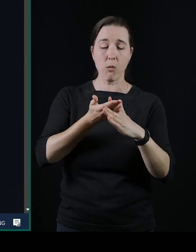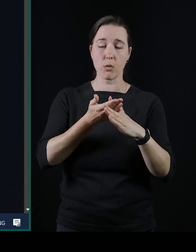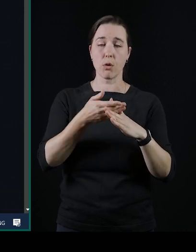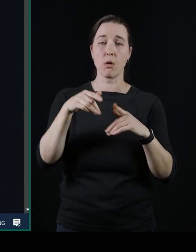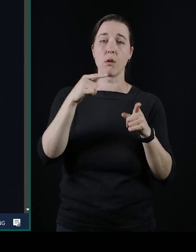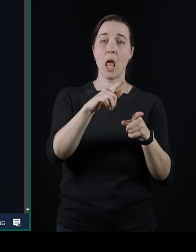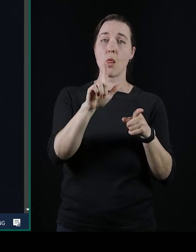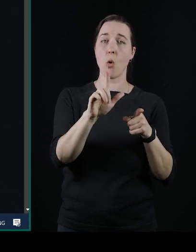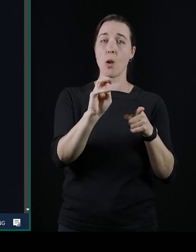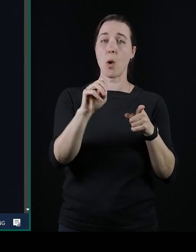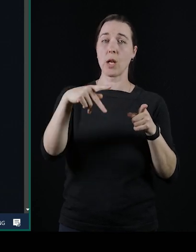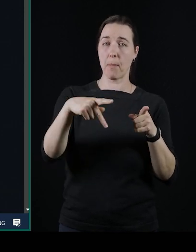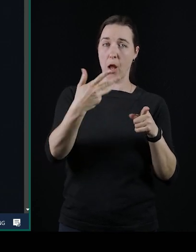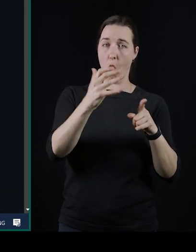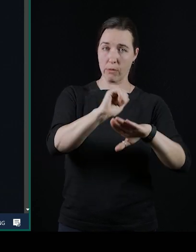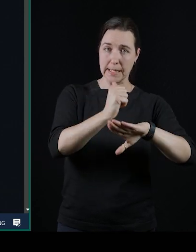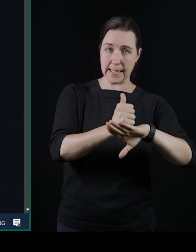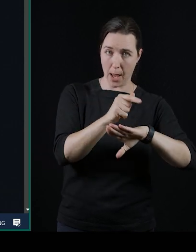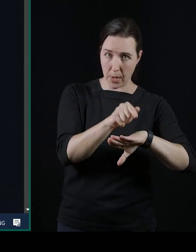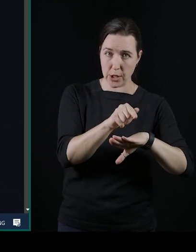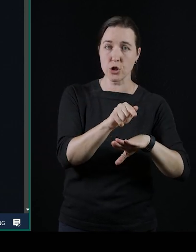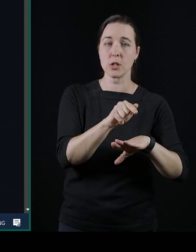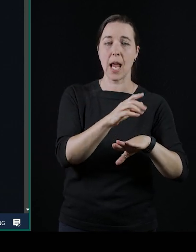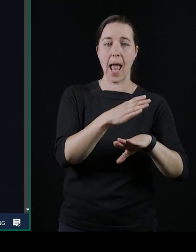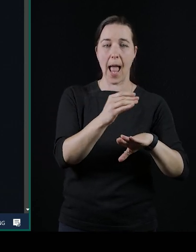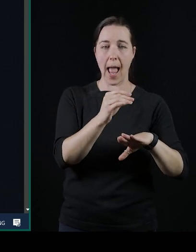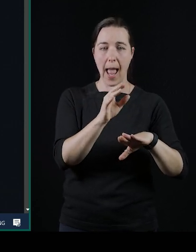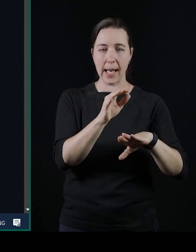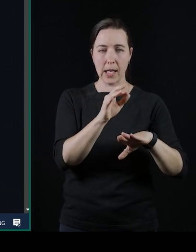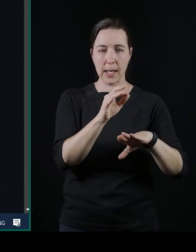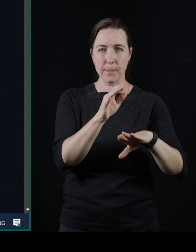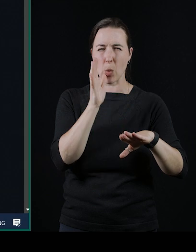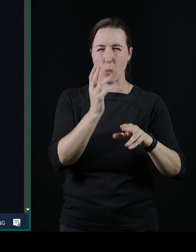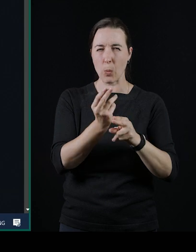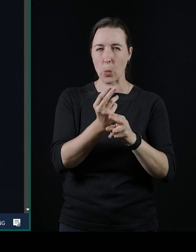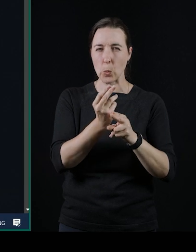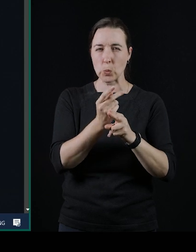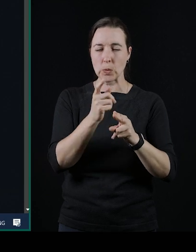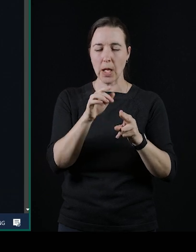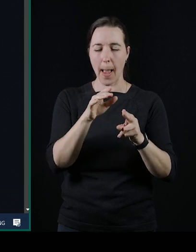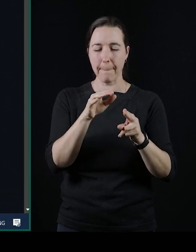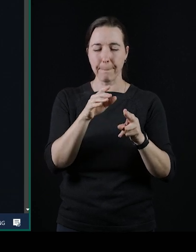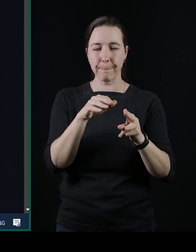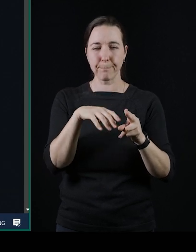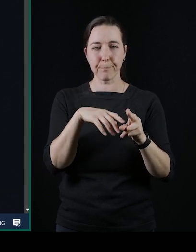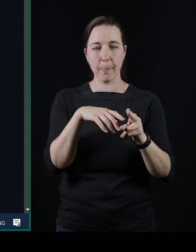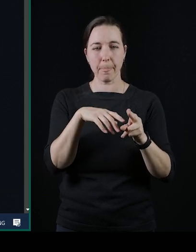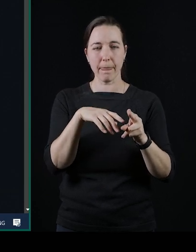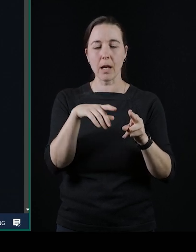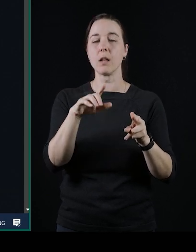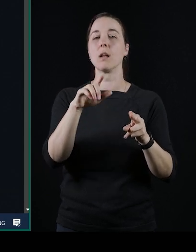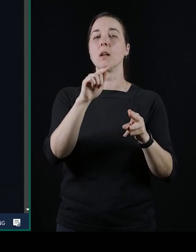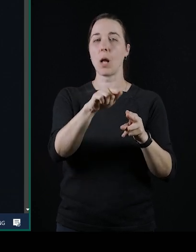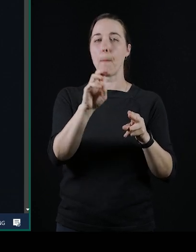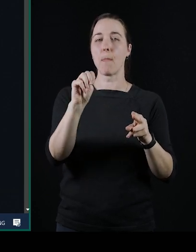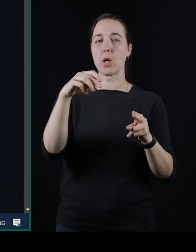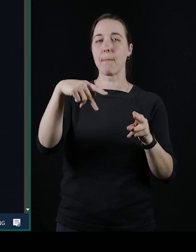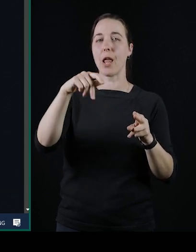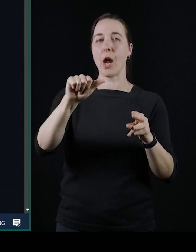that local multiplayer games is published. And what we use is a multiplayer agent